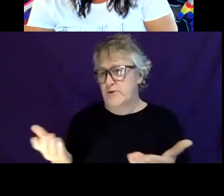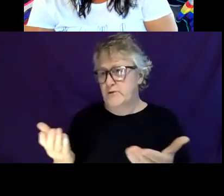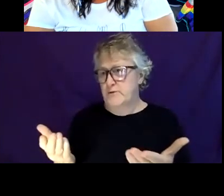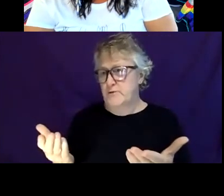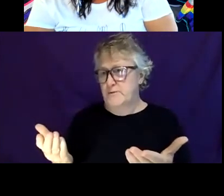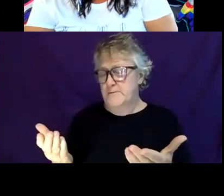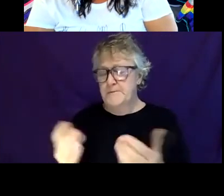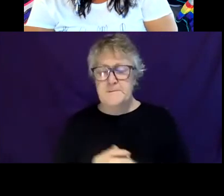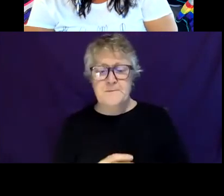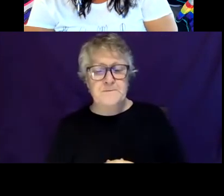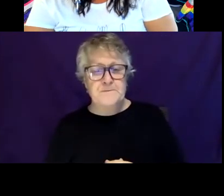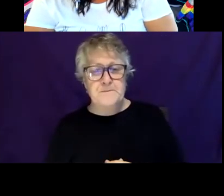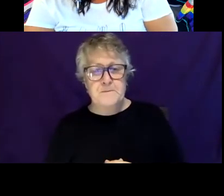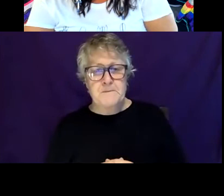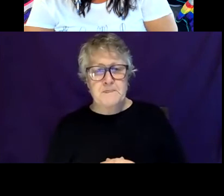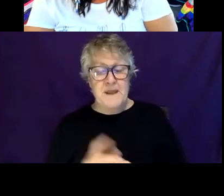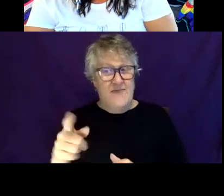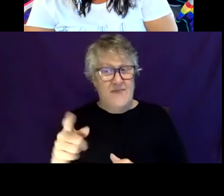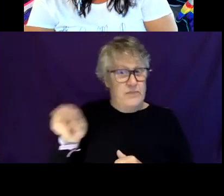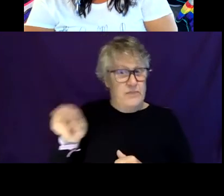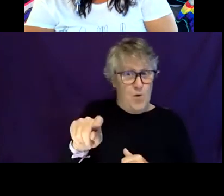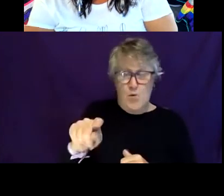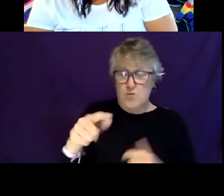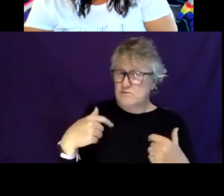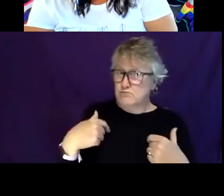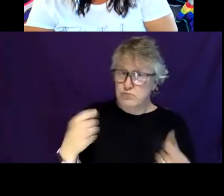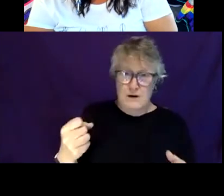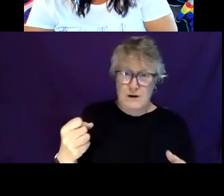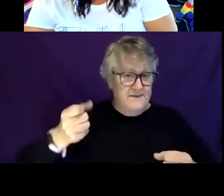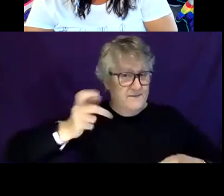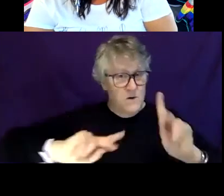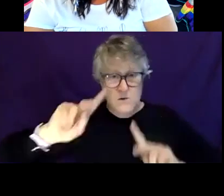And those brave couple of folks,